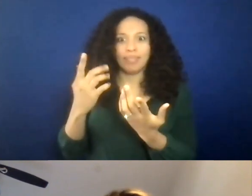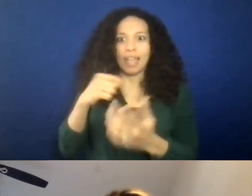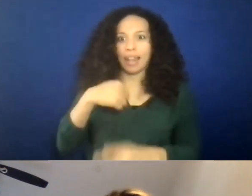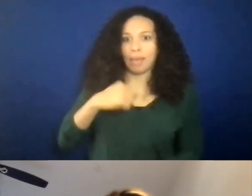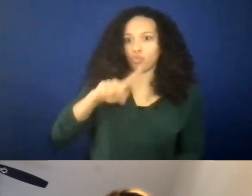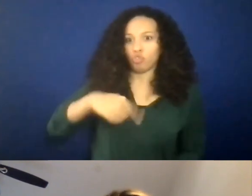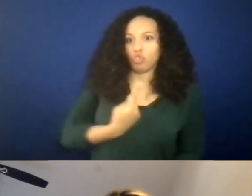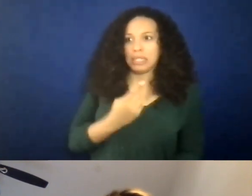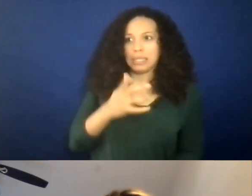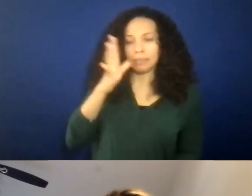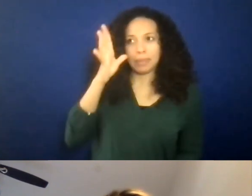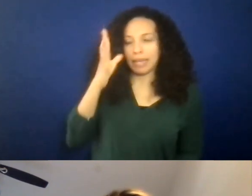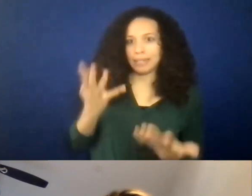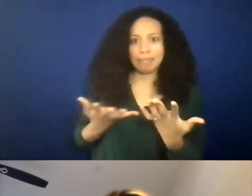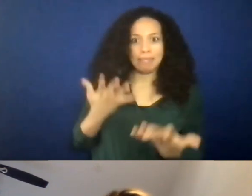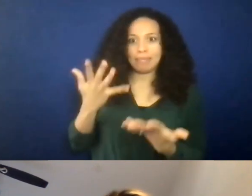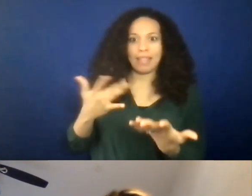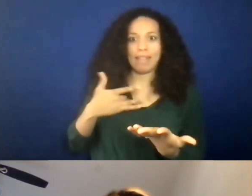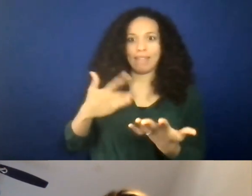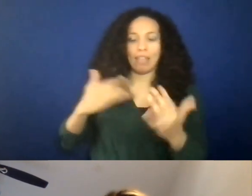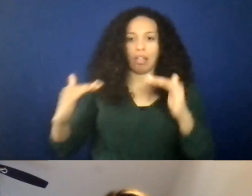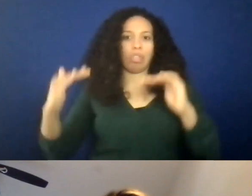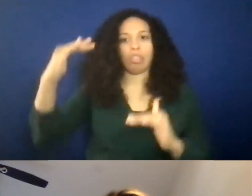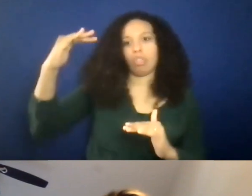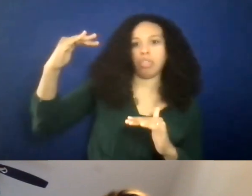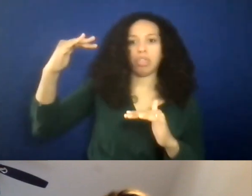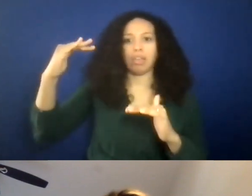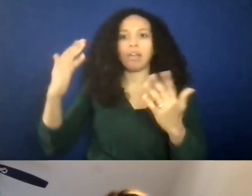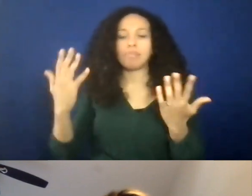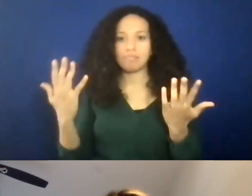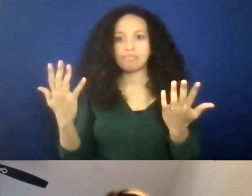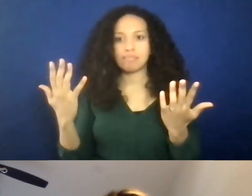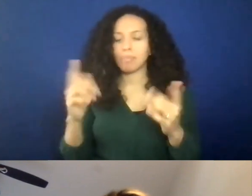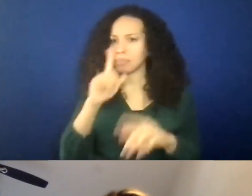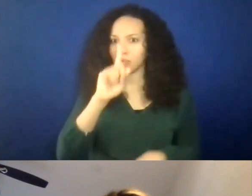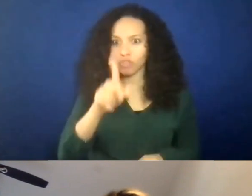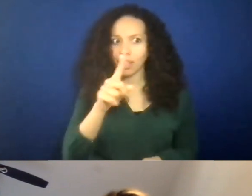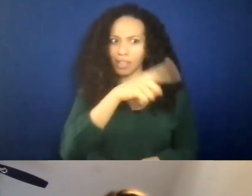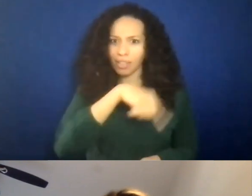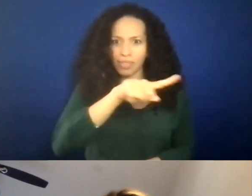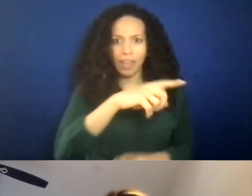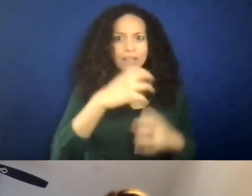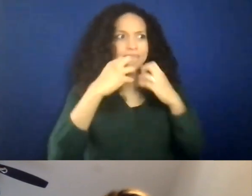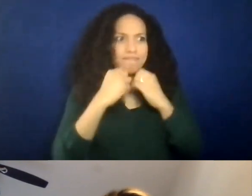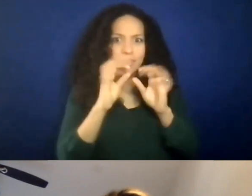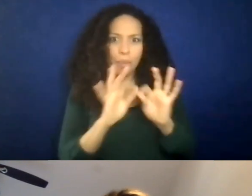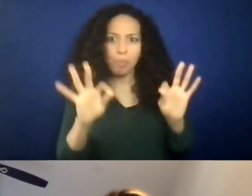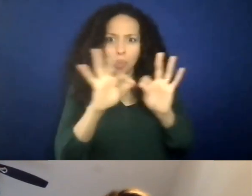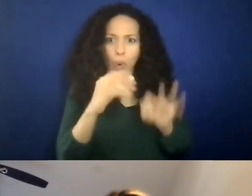feel like it's lopsided. But, really, they are a valued member of the team and they have, um,